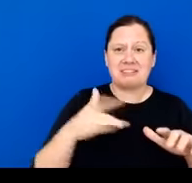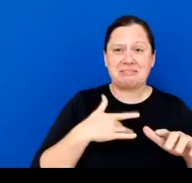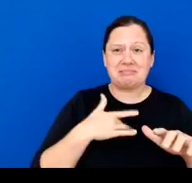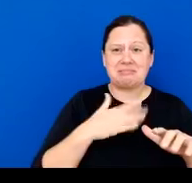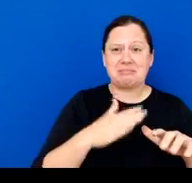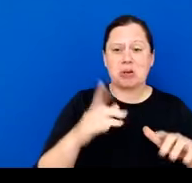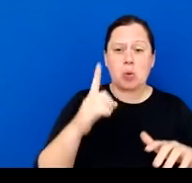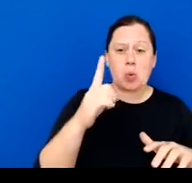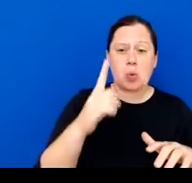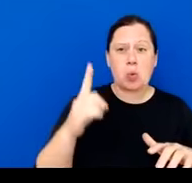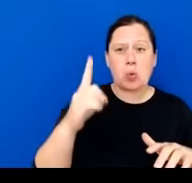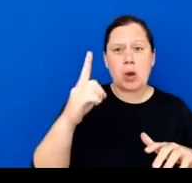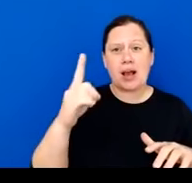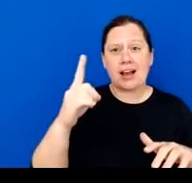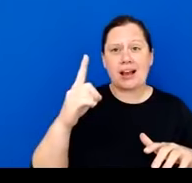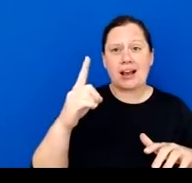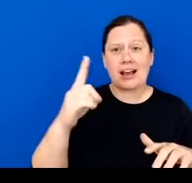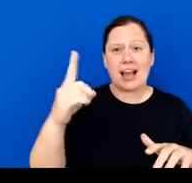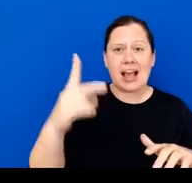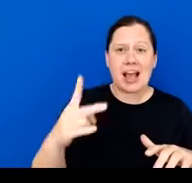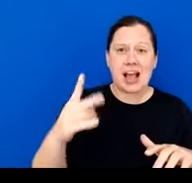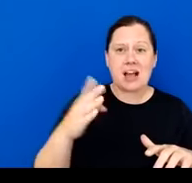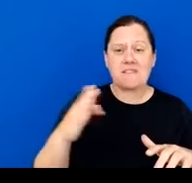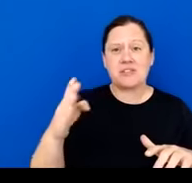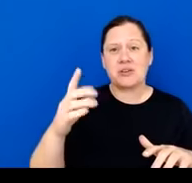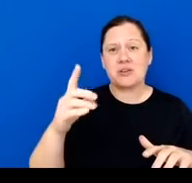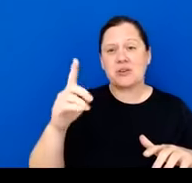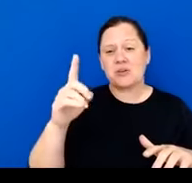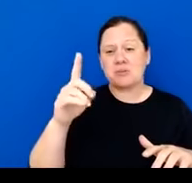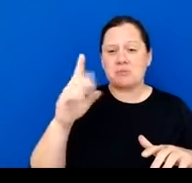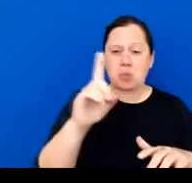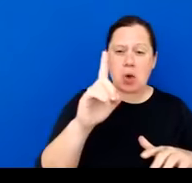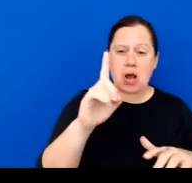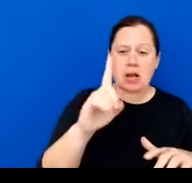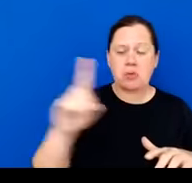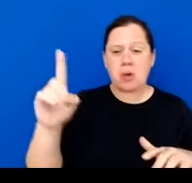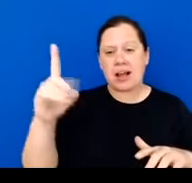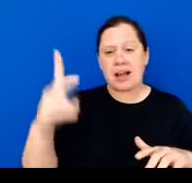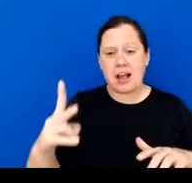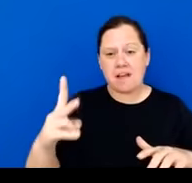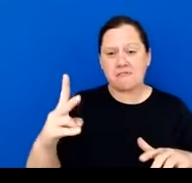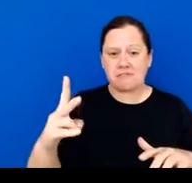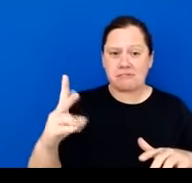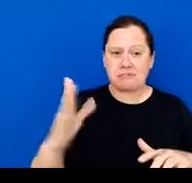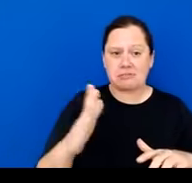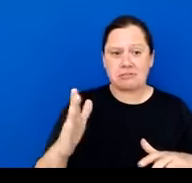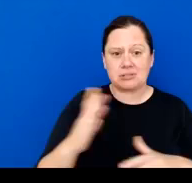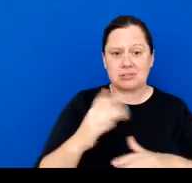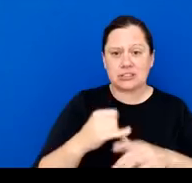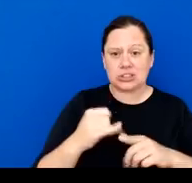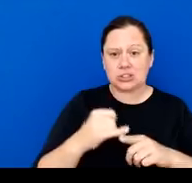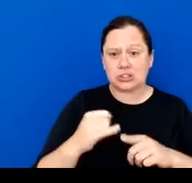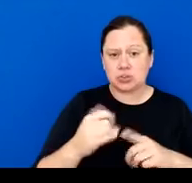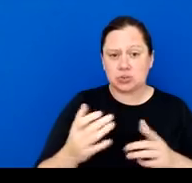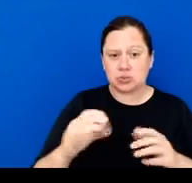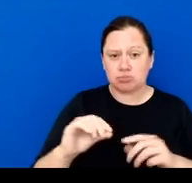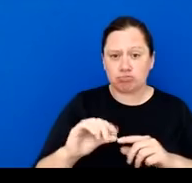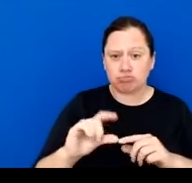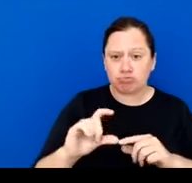inches very possible uh just through uh tomorrow night into Thursday morning